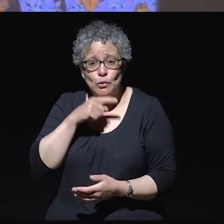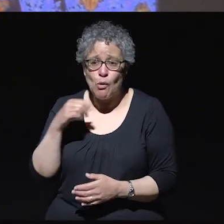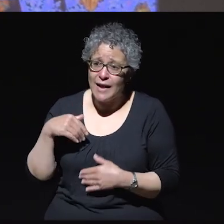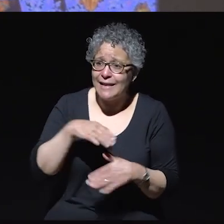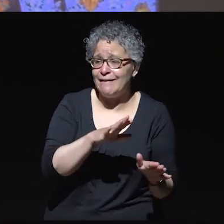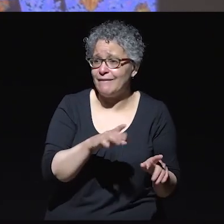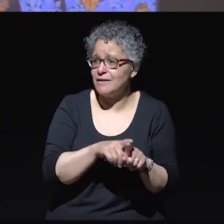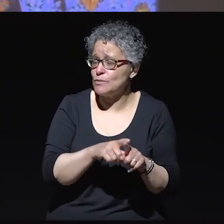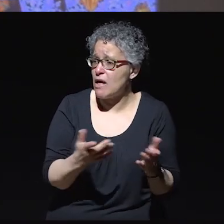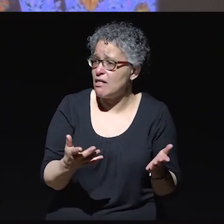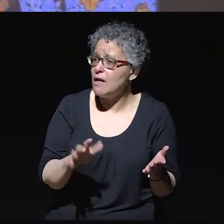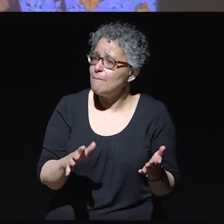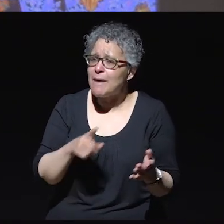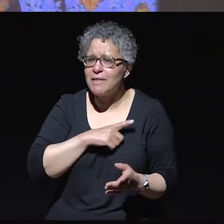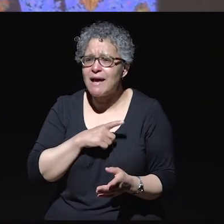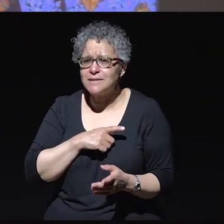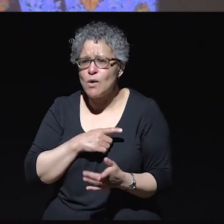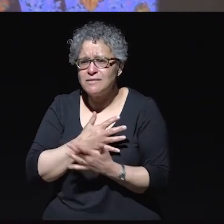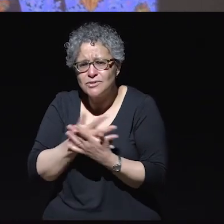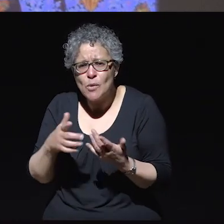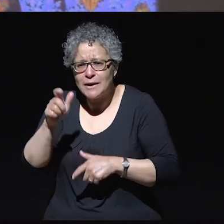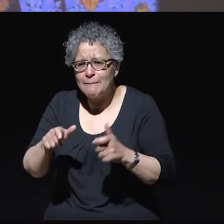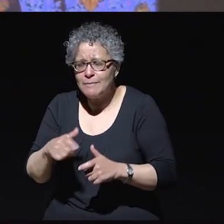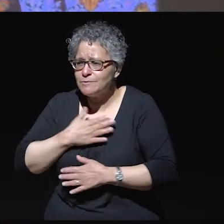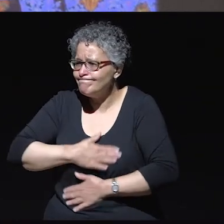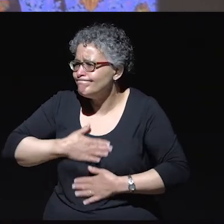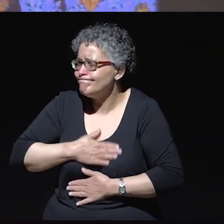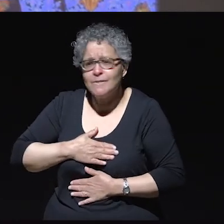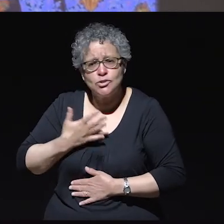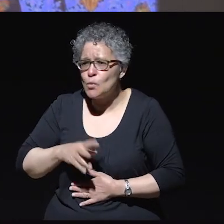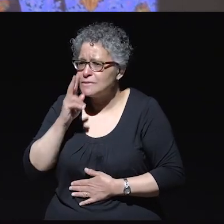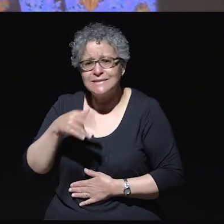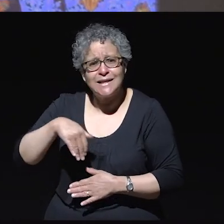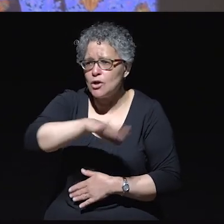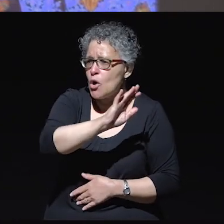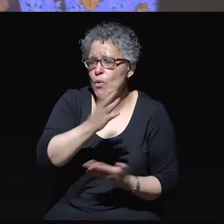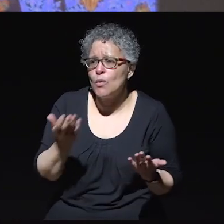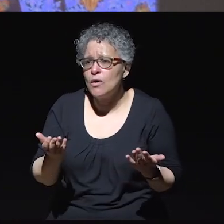might explain why there was so much emotional outpouring at the time. But I think 'The Blue Boy',